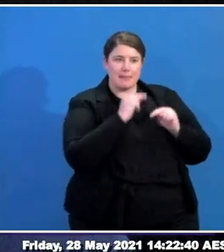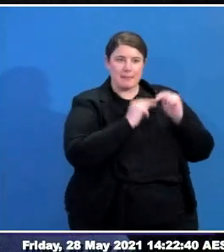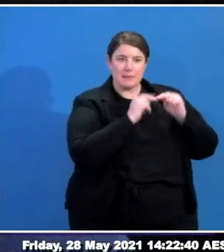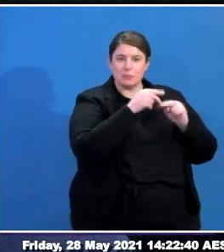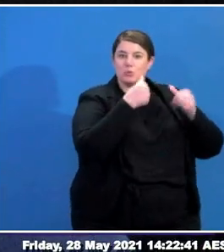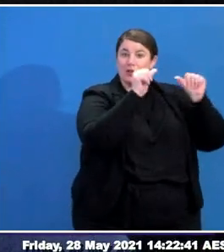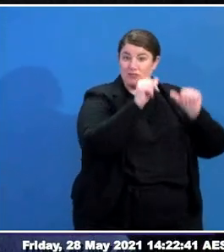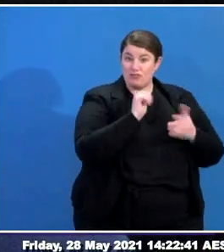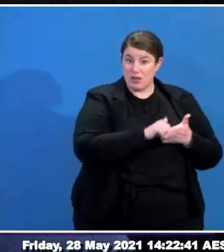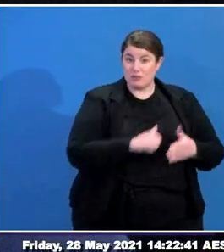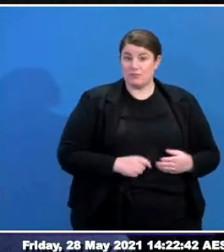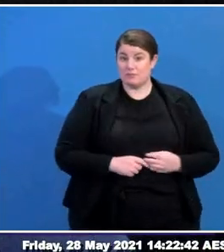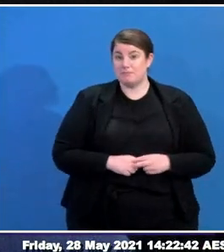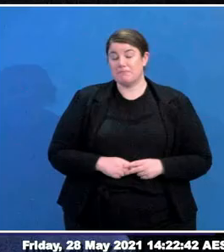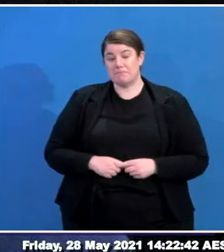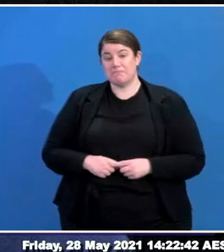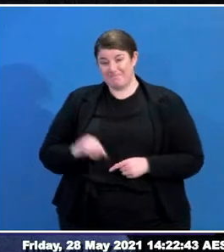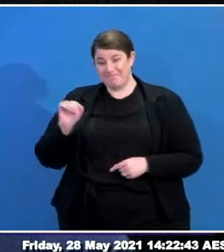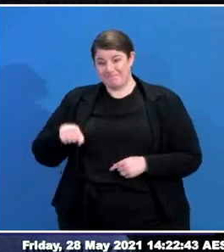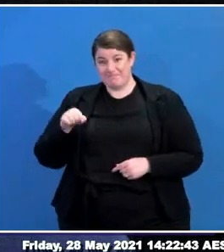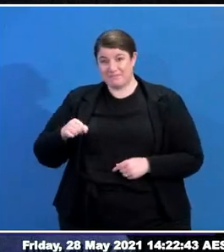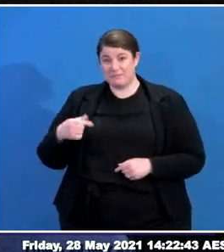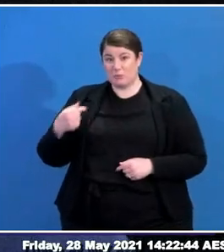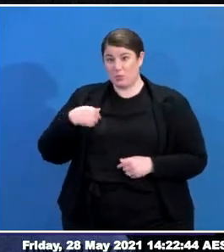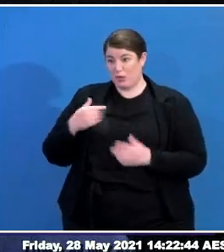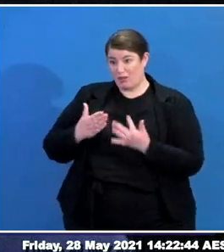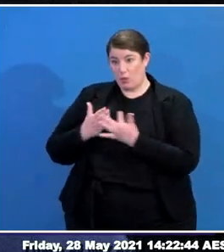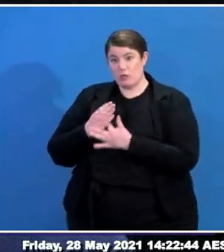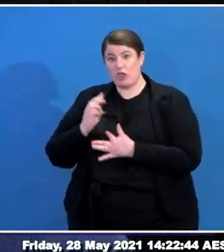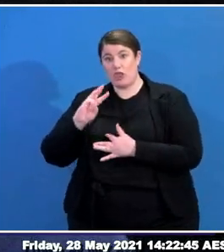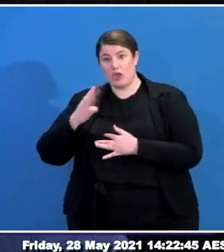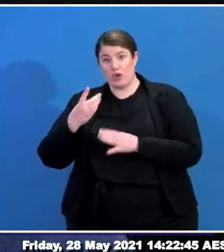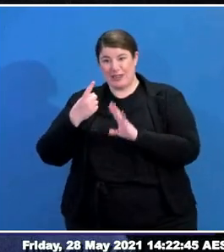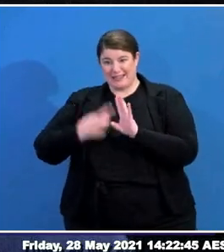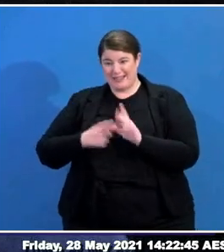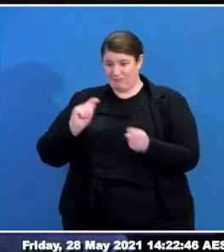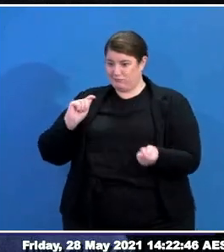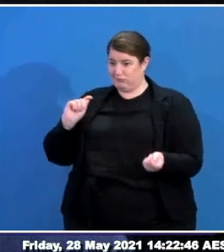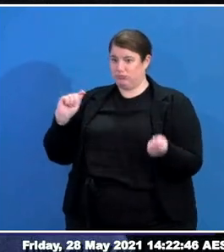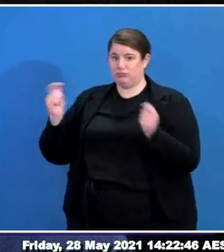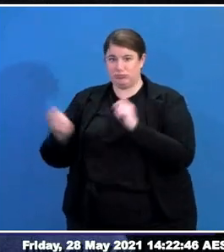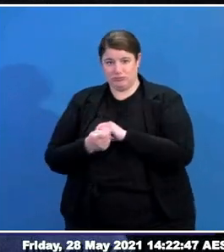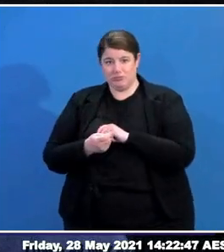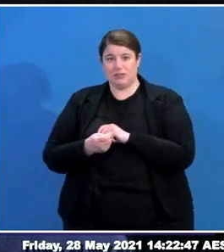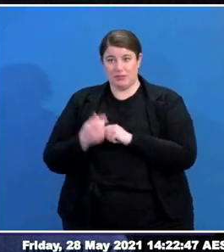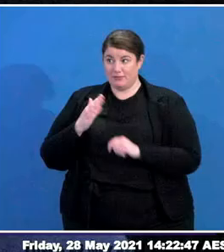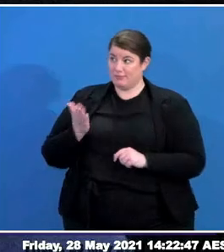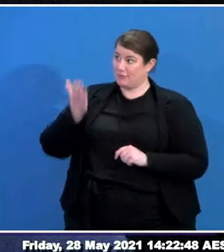The Commission is in the third year of a massive transition from what were profoundly different arrangements that existed in States